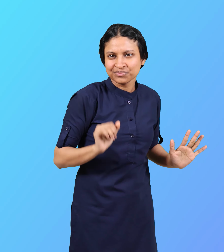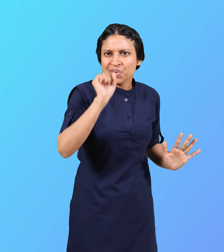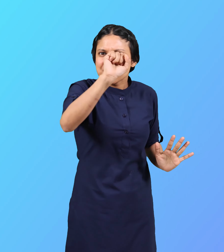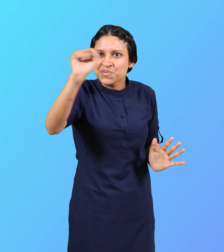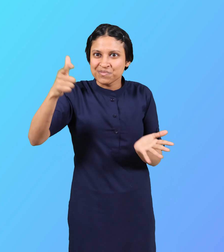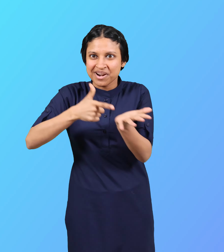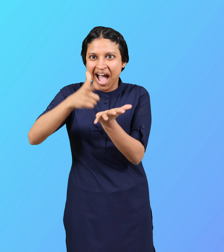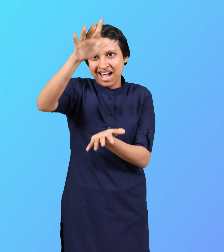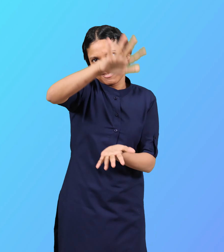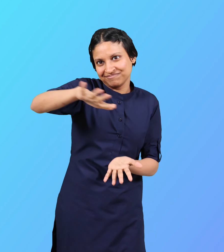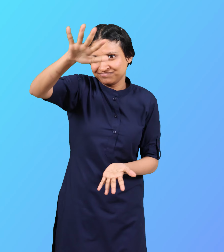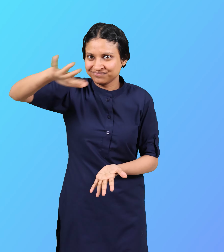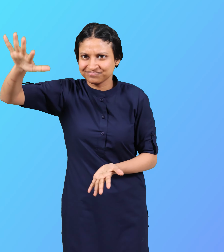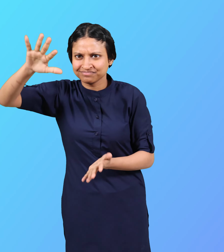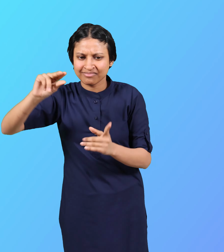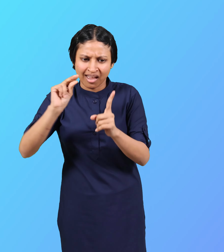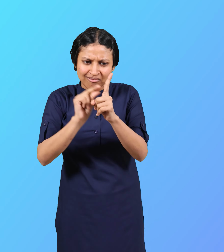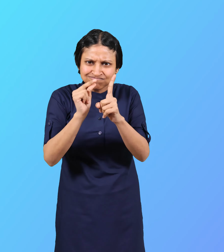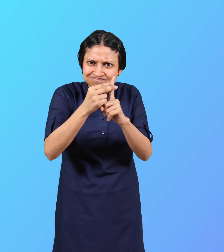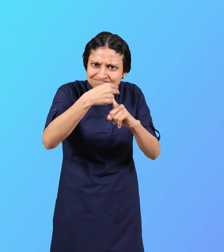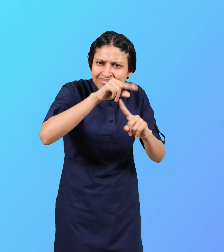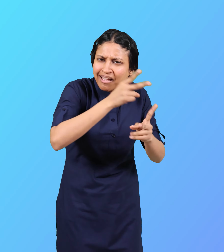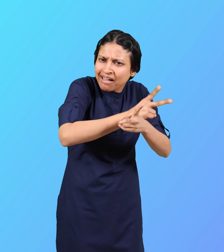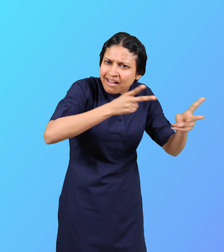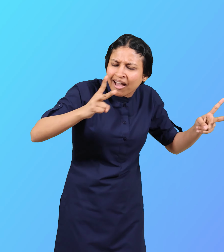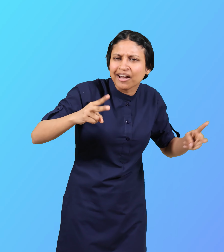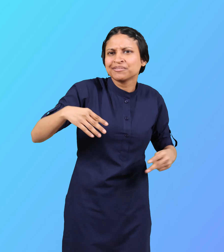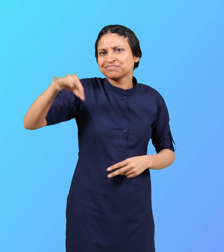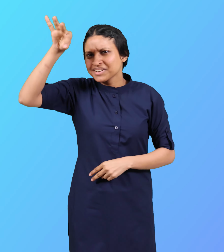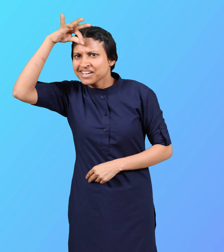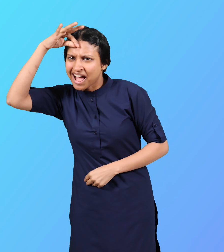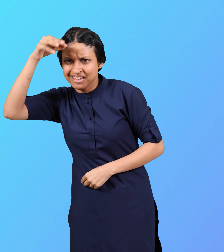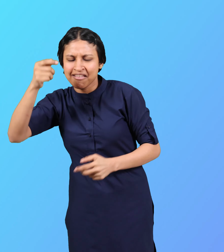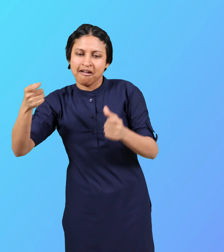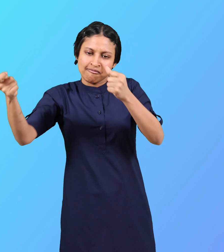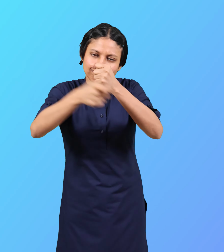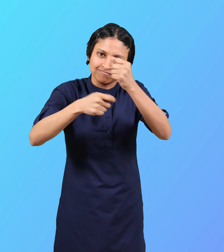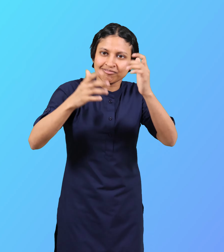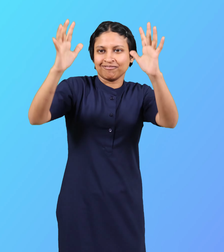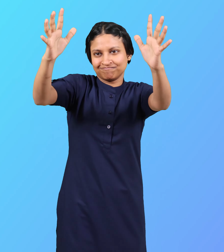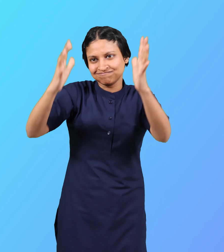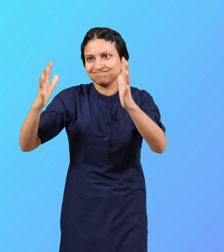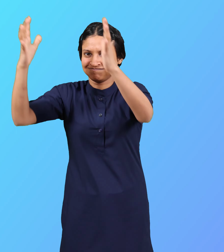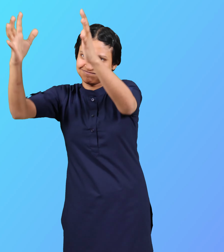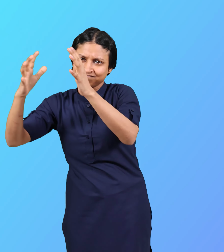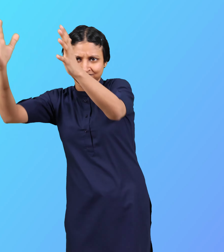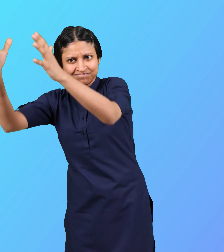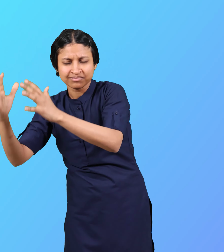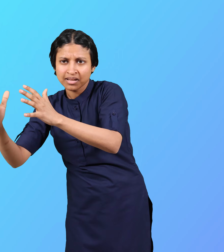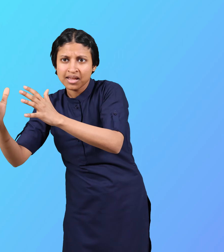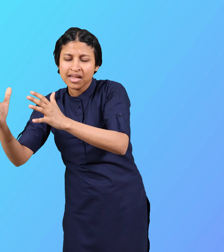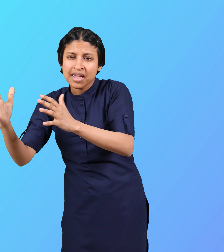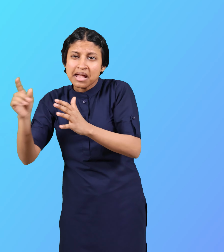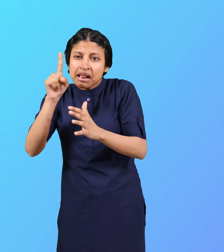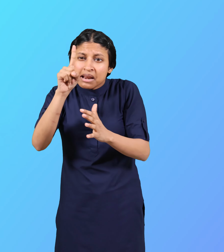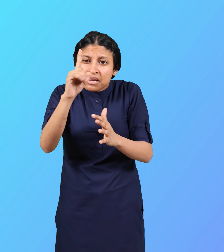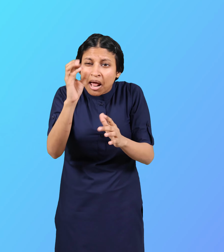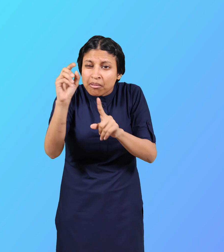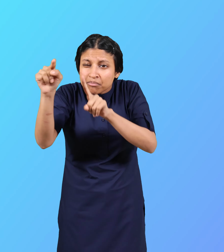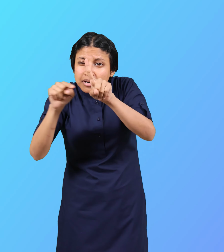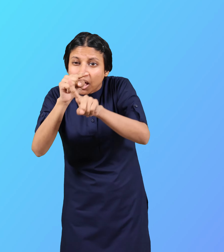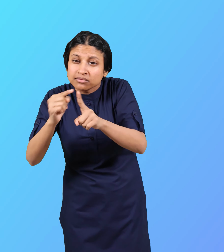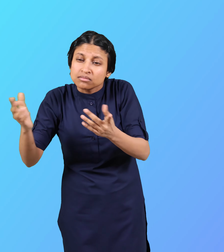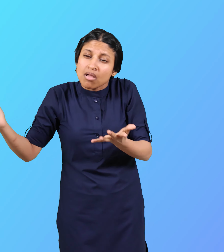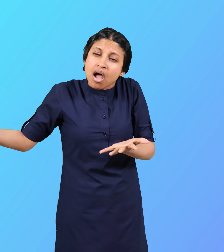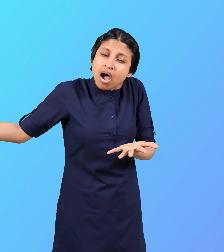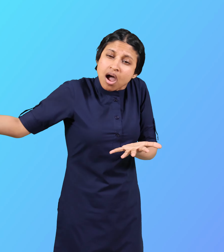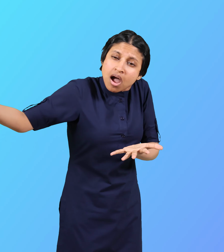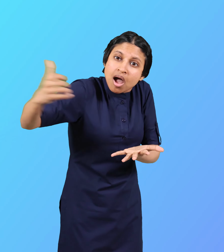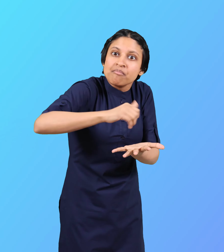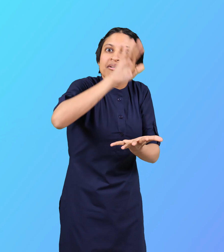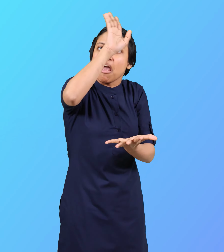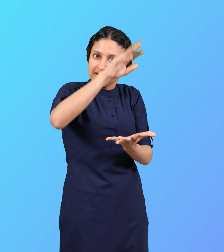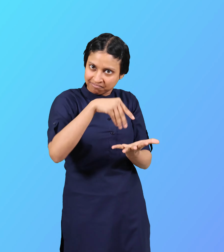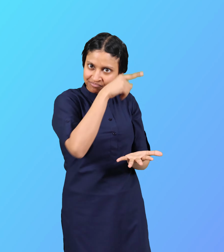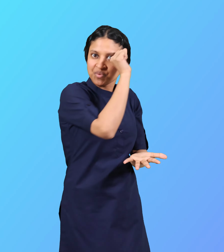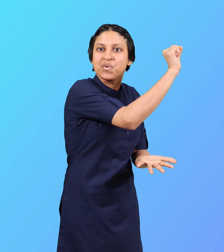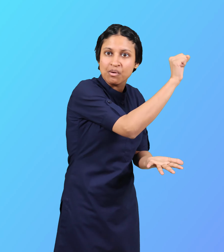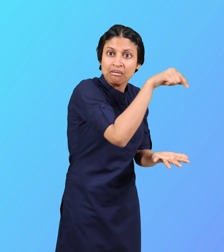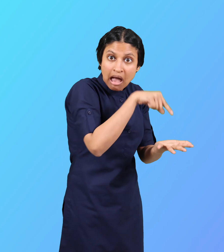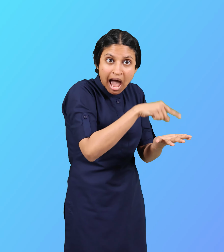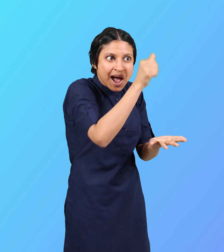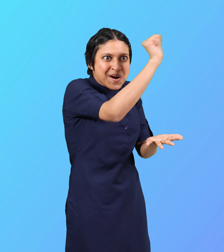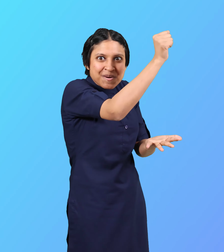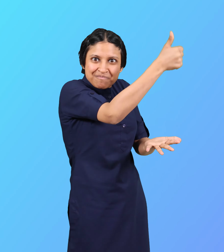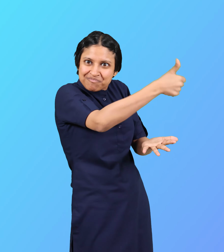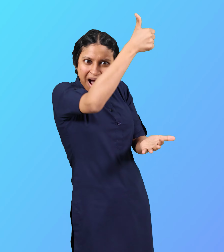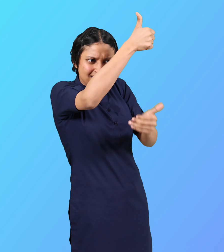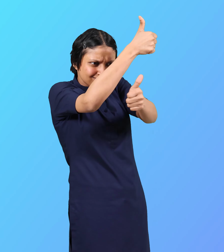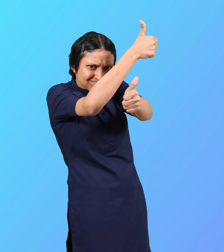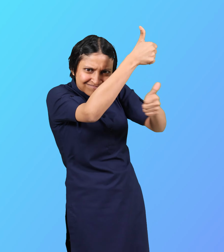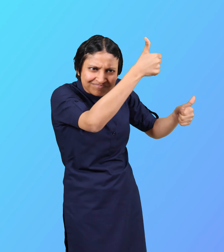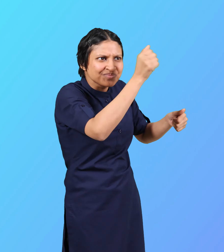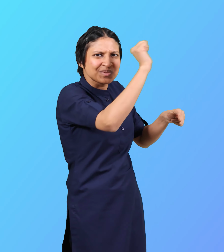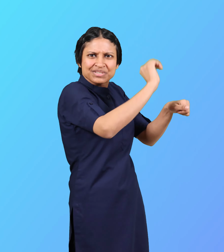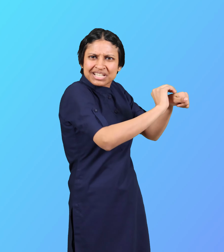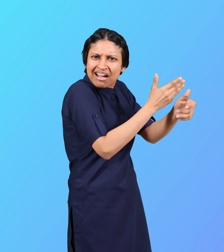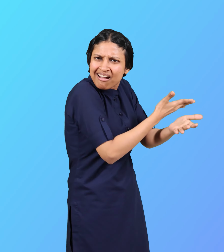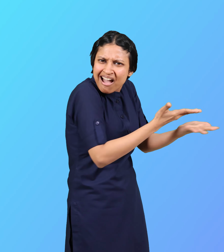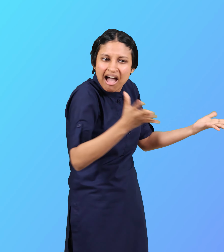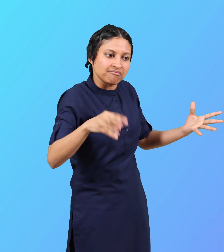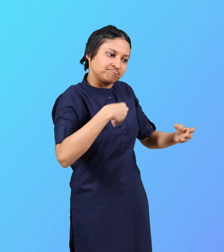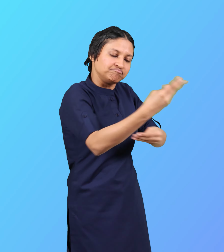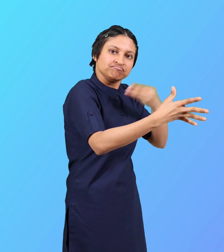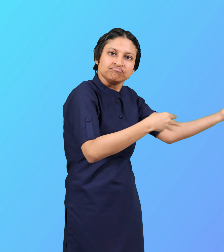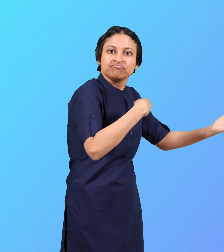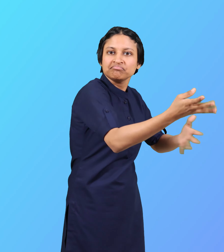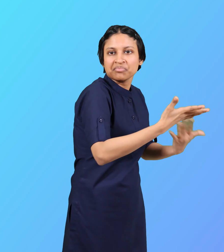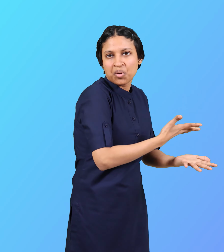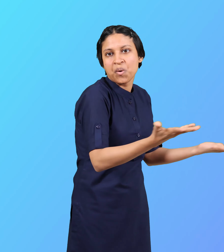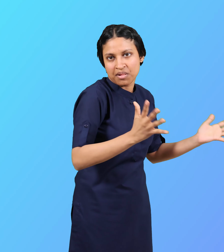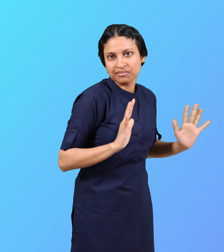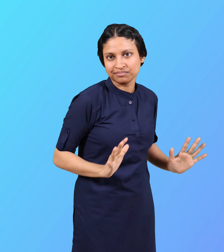He will take one-tenth of your grain and grapes, and he will give them to his officers and servants.